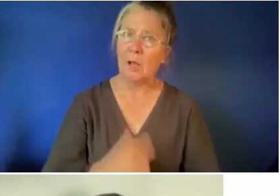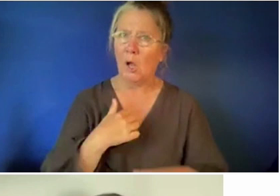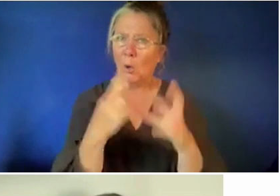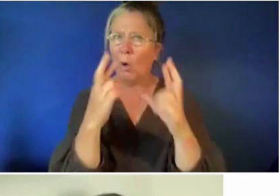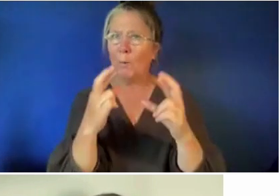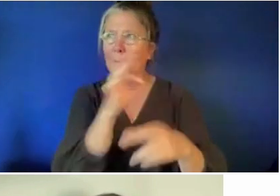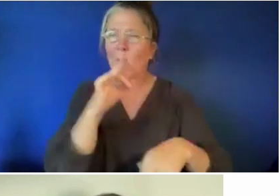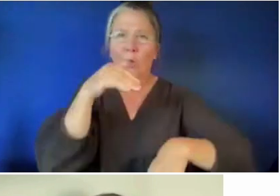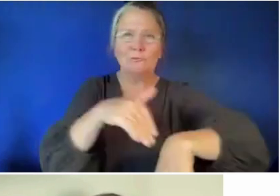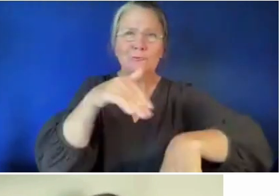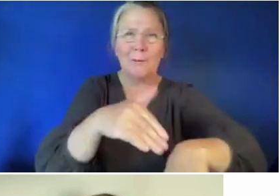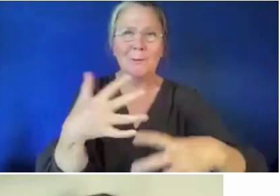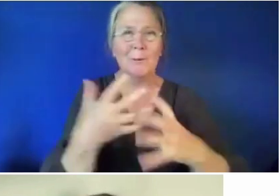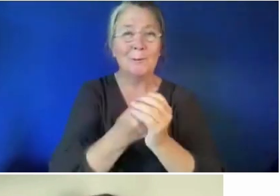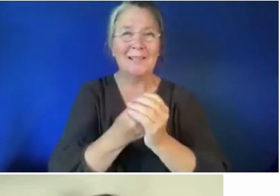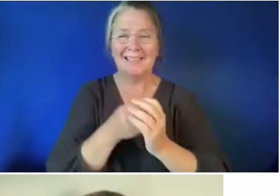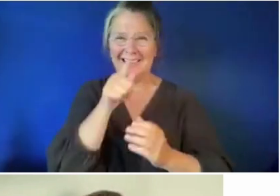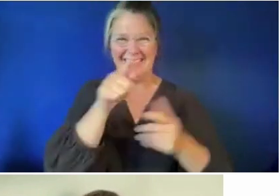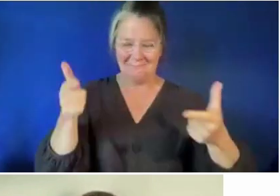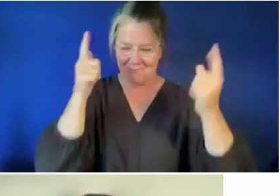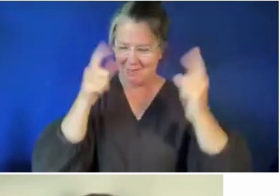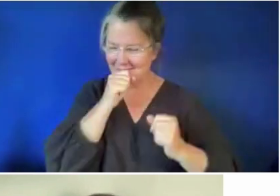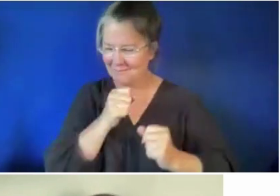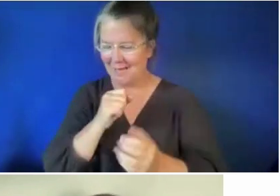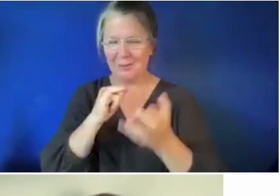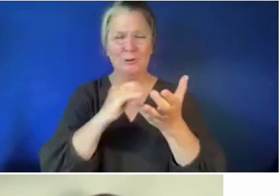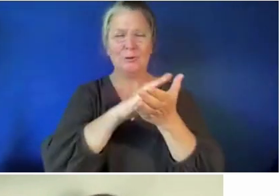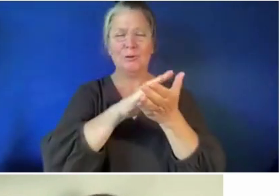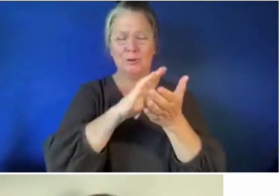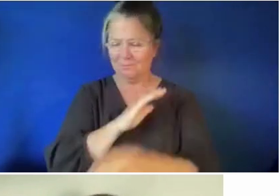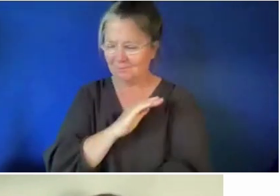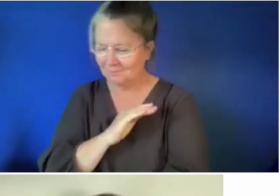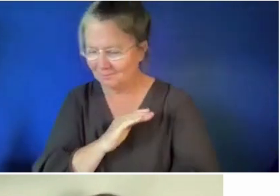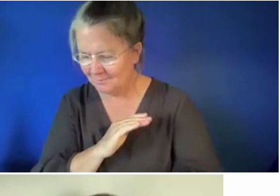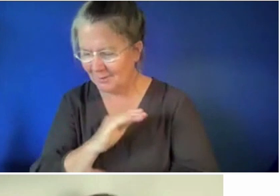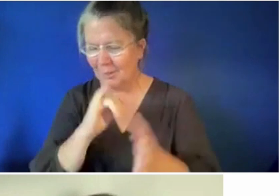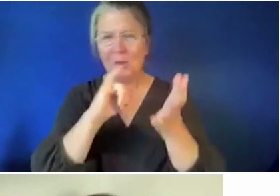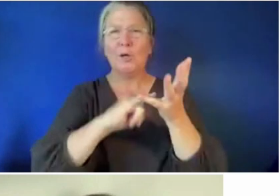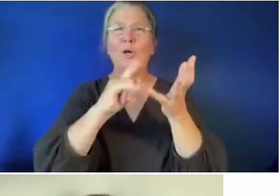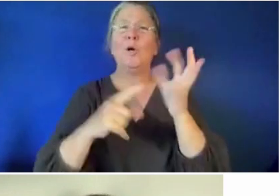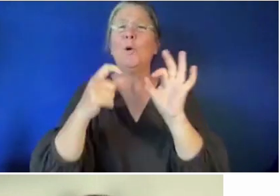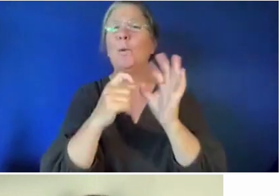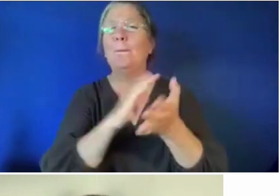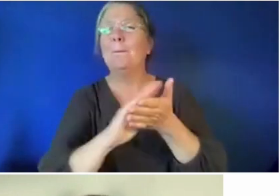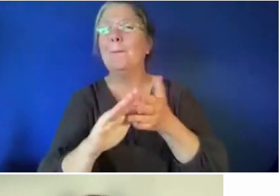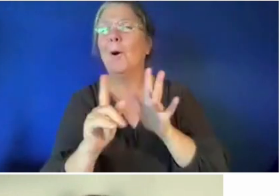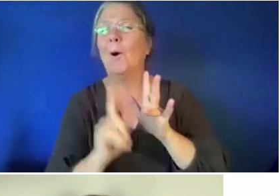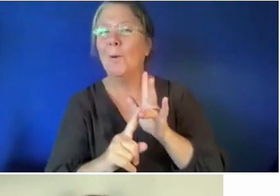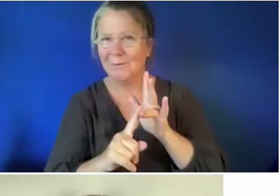but I think what the work that we are trying to do in the Radioactive Waste Agency is first of a kind in Australia